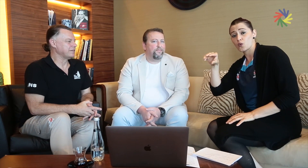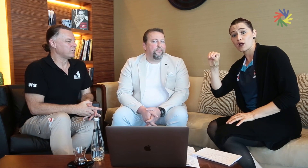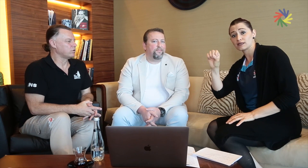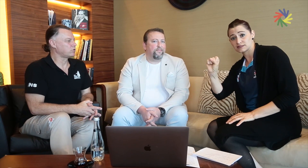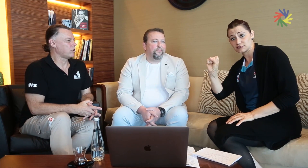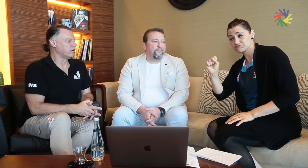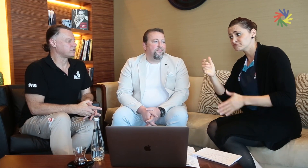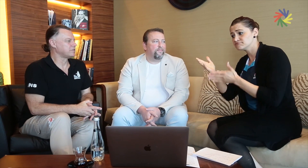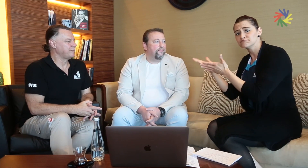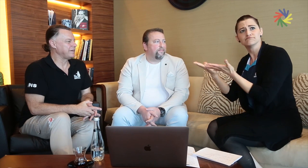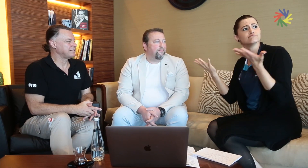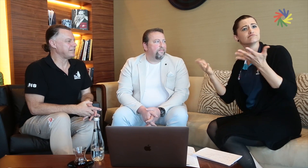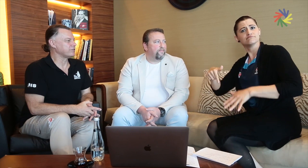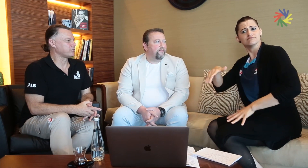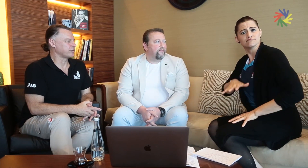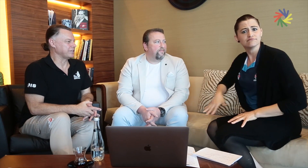important man -